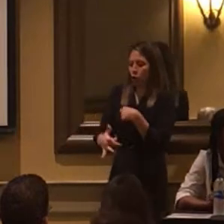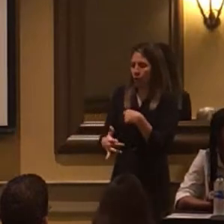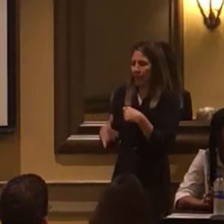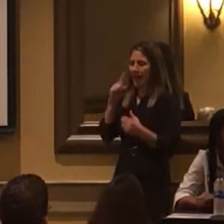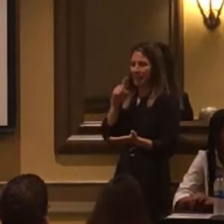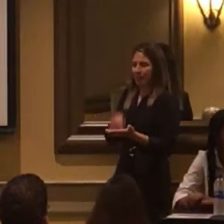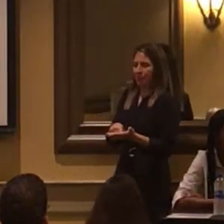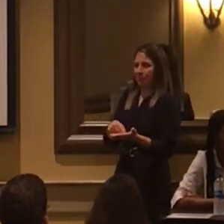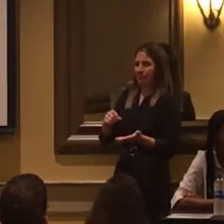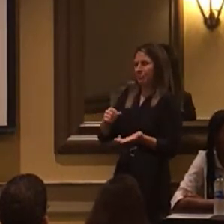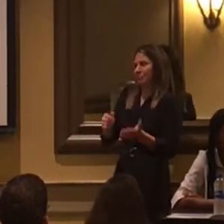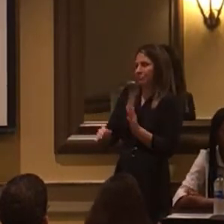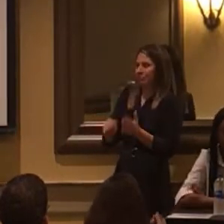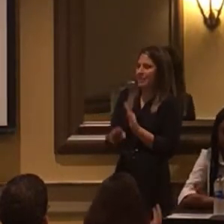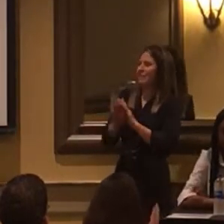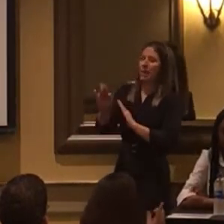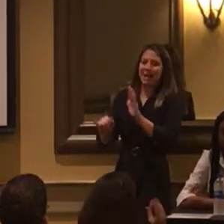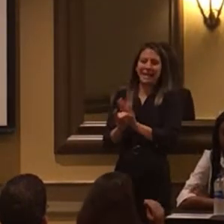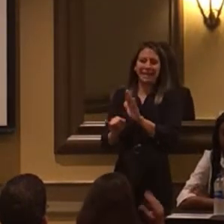Or what could we do to help help you do that too?